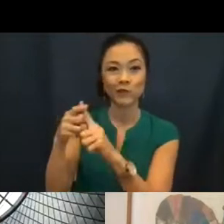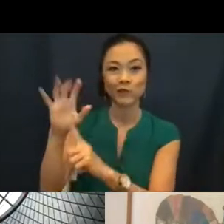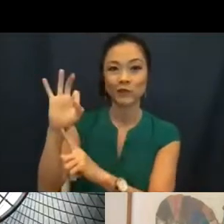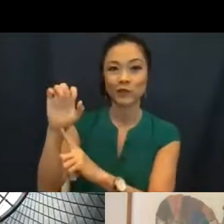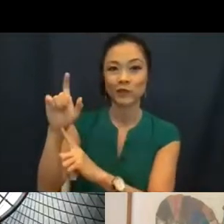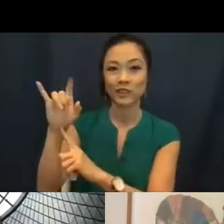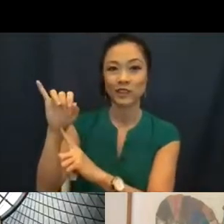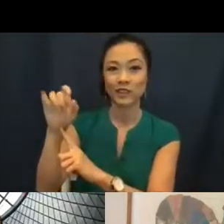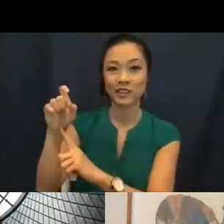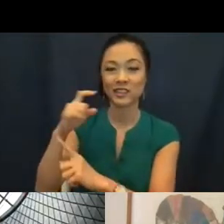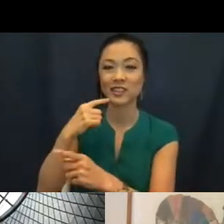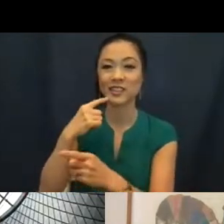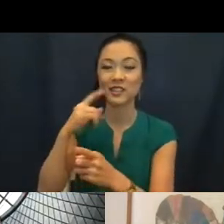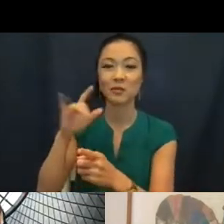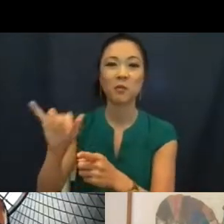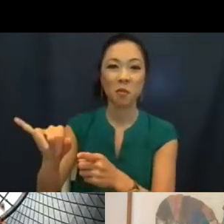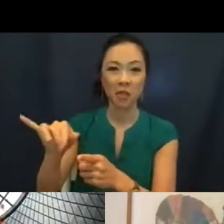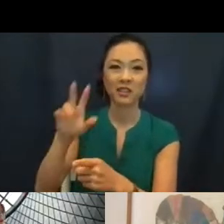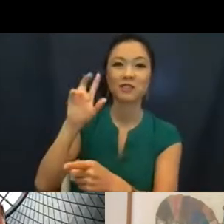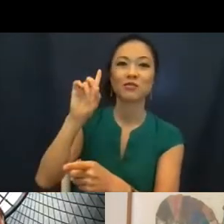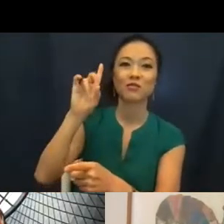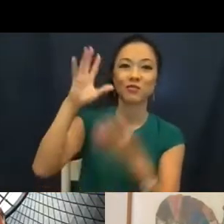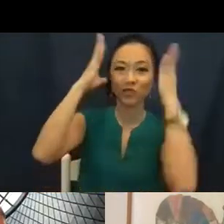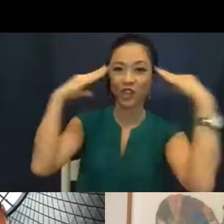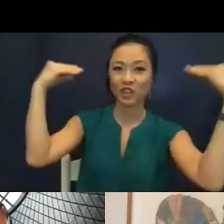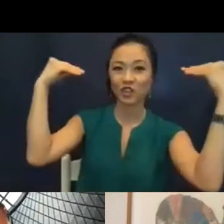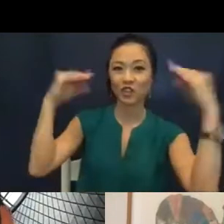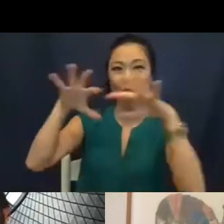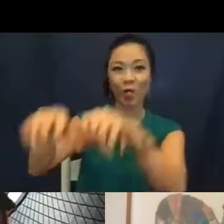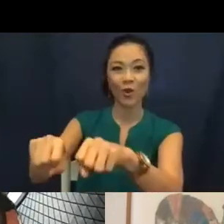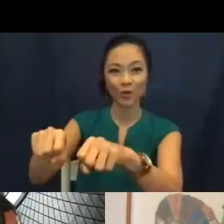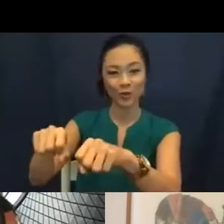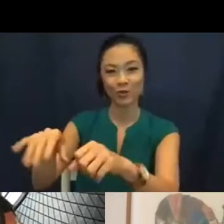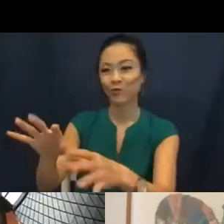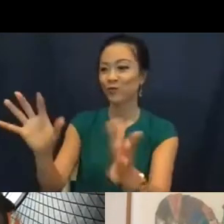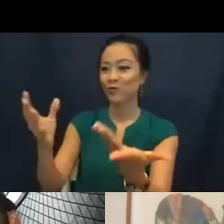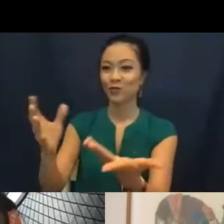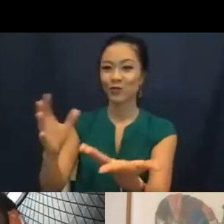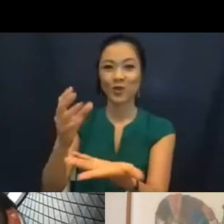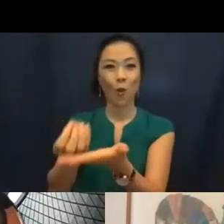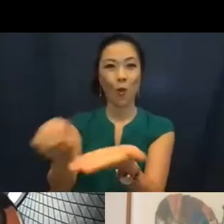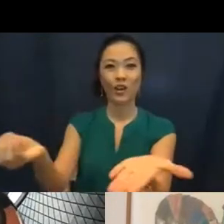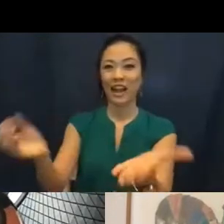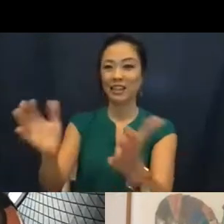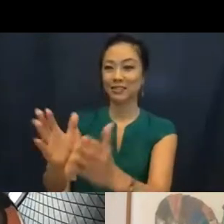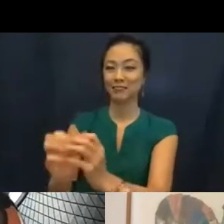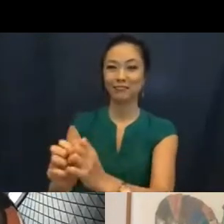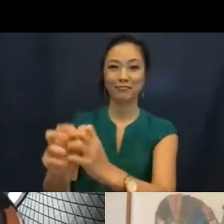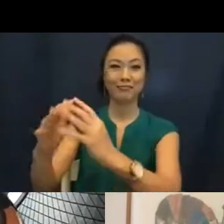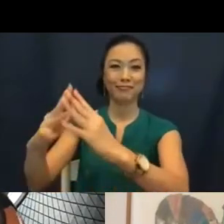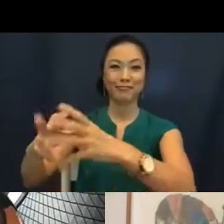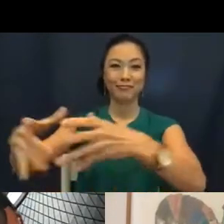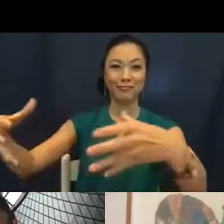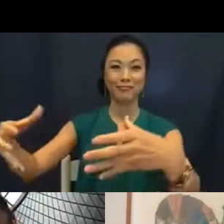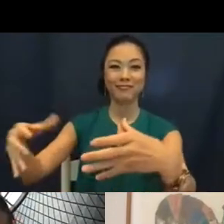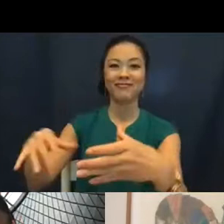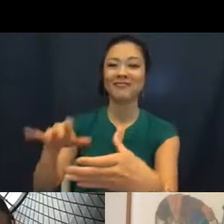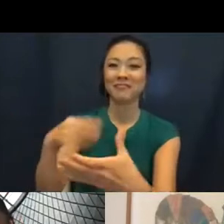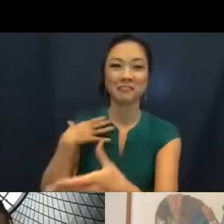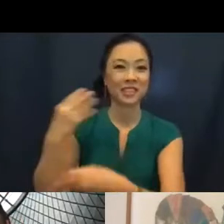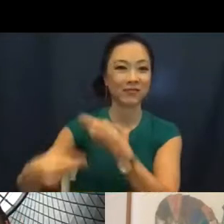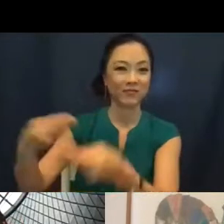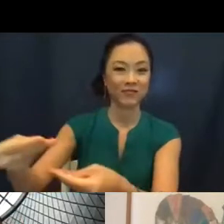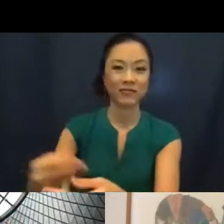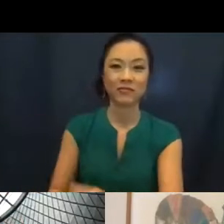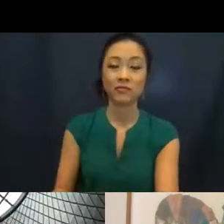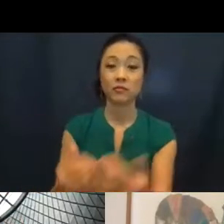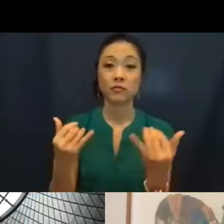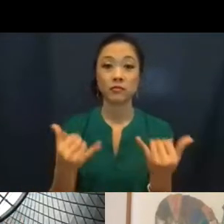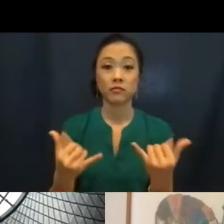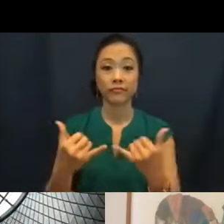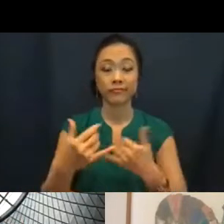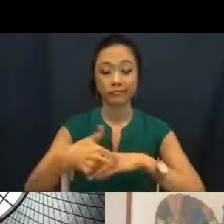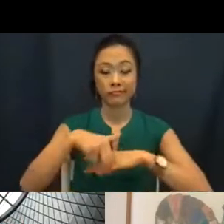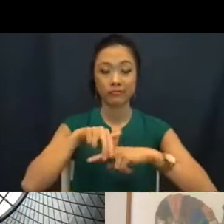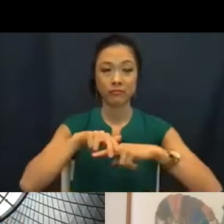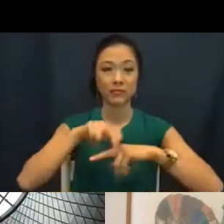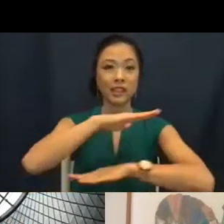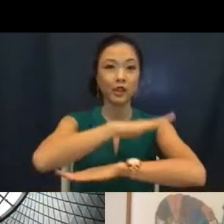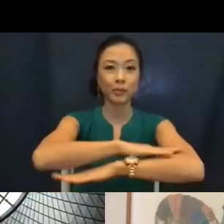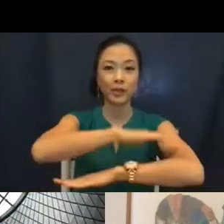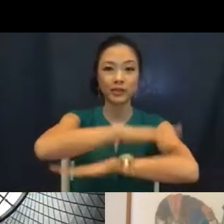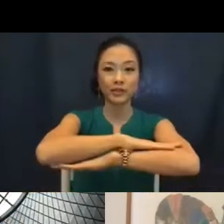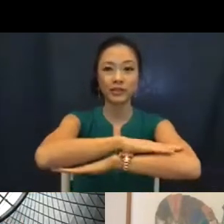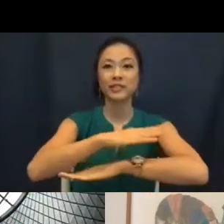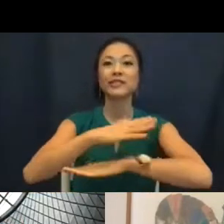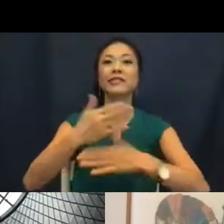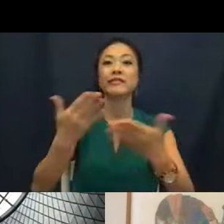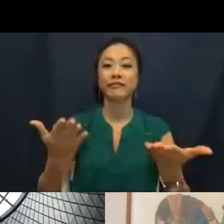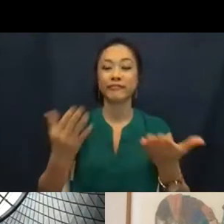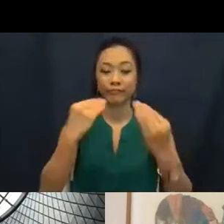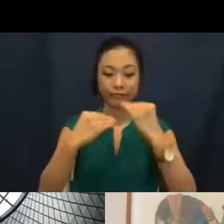dutch/colonial orgasm. I am sitting at my dining room table in front of a record collection.